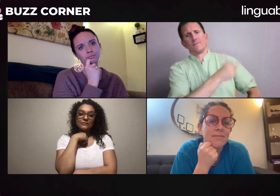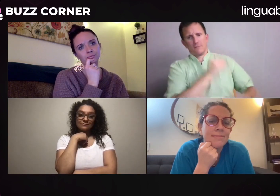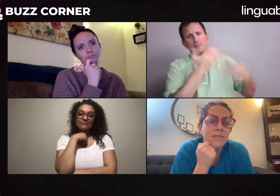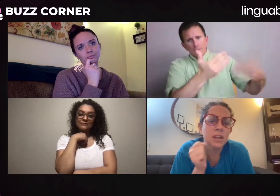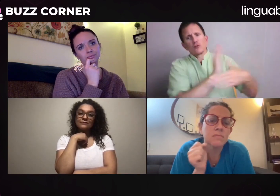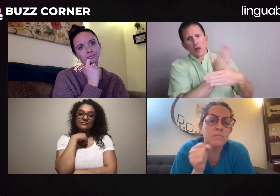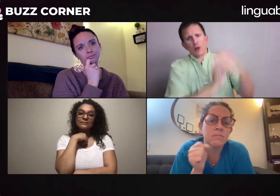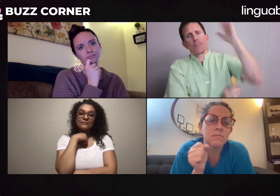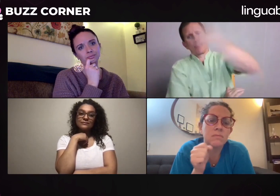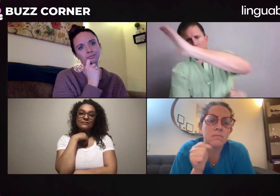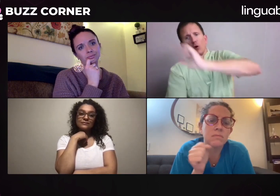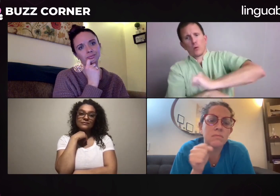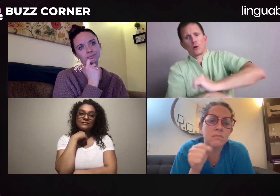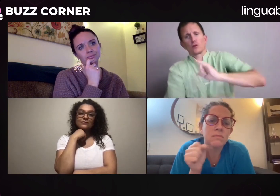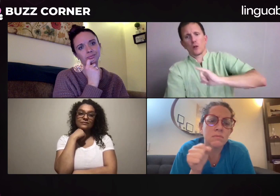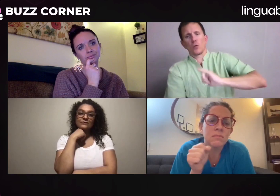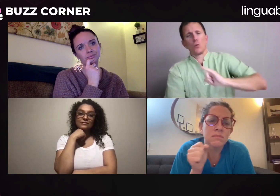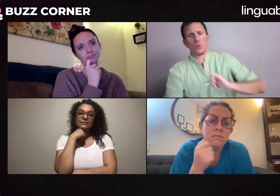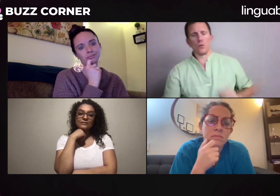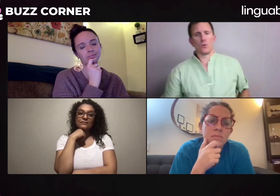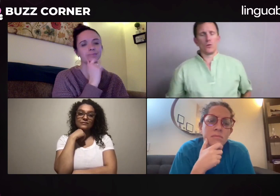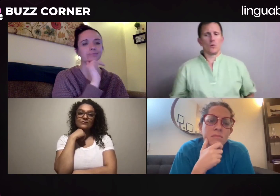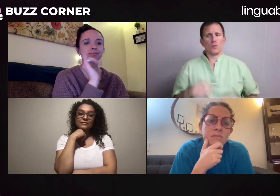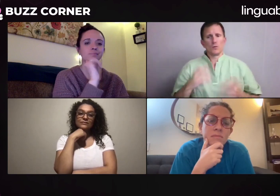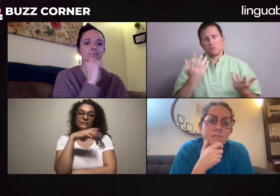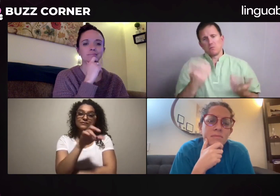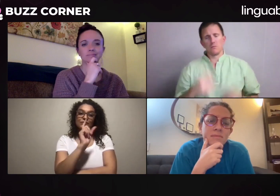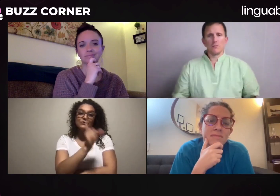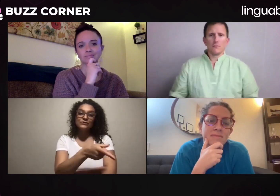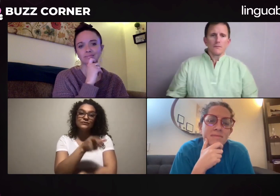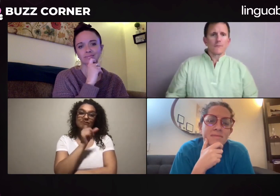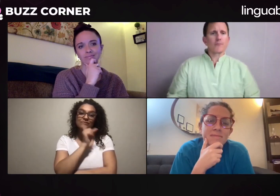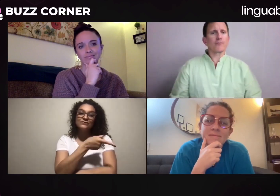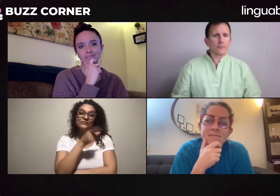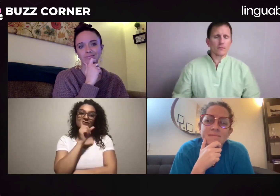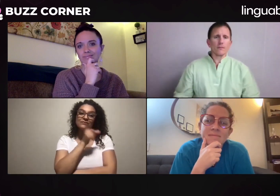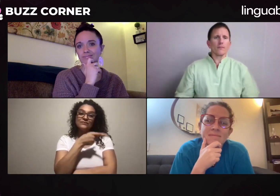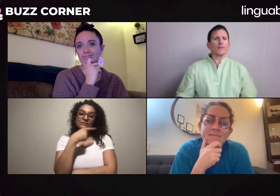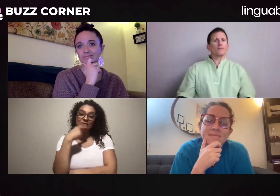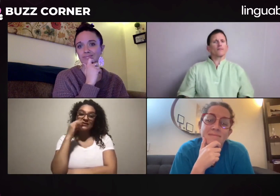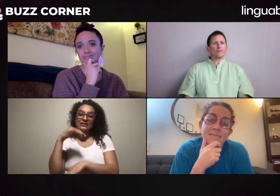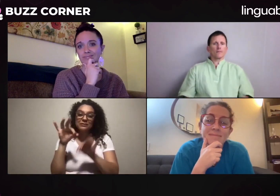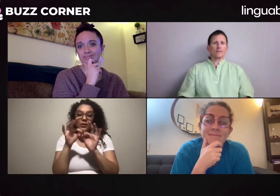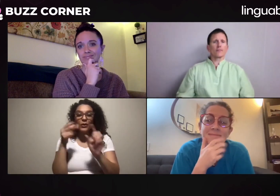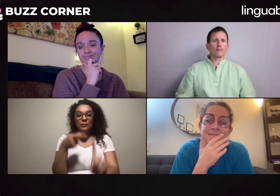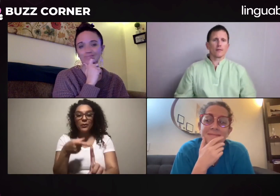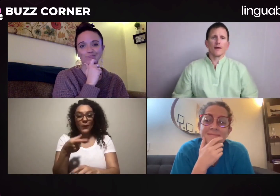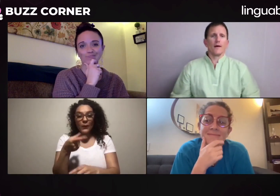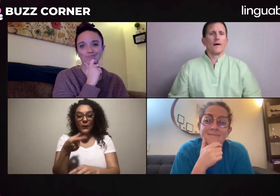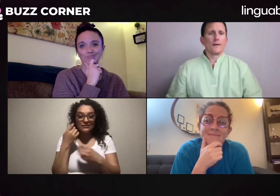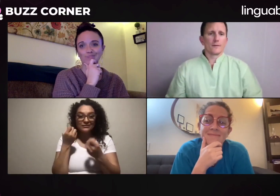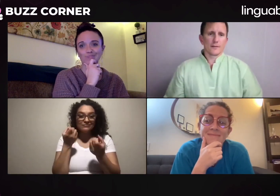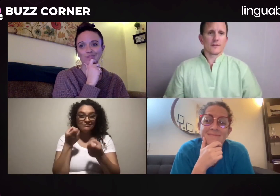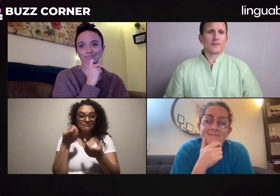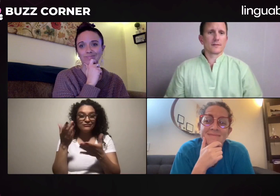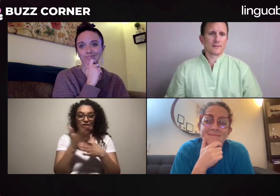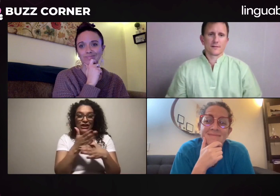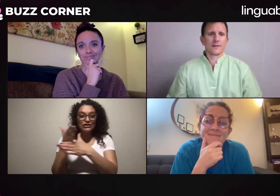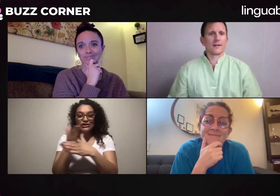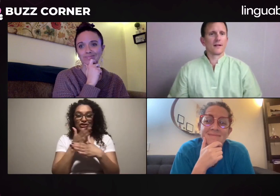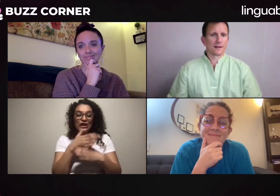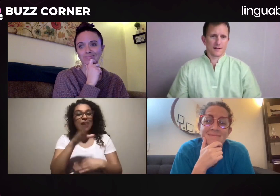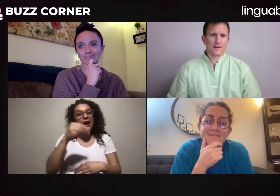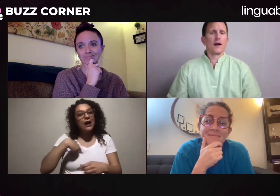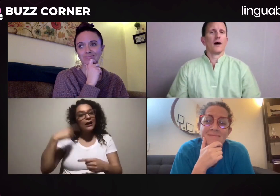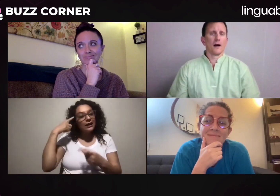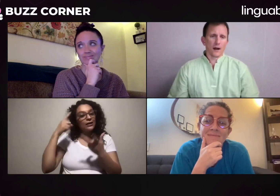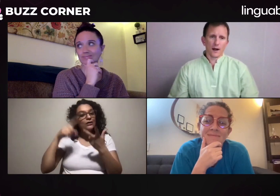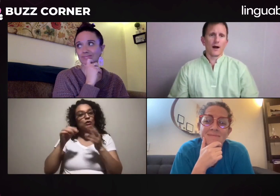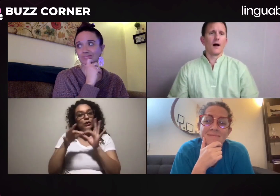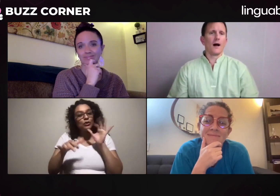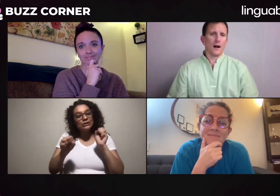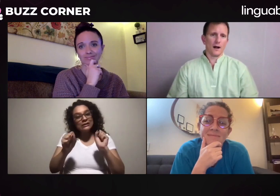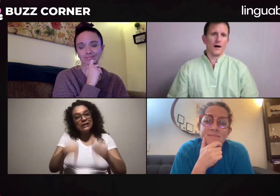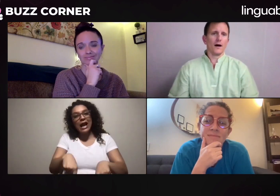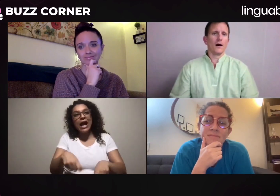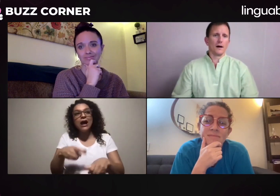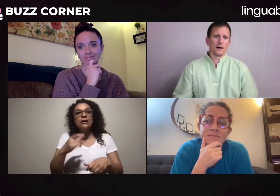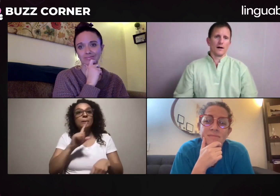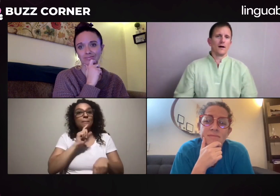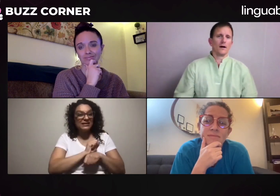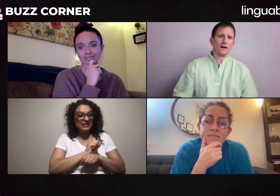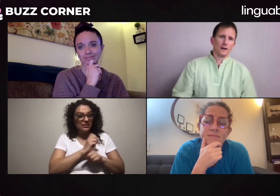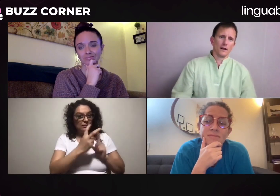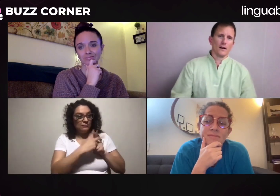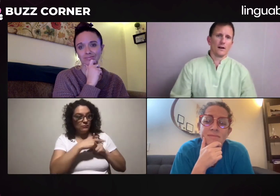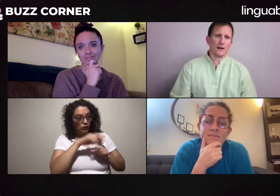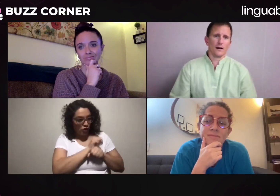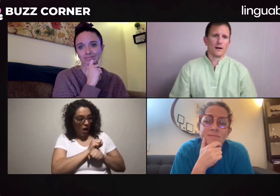No. Share their work too.